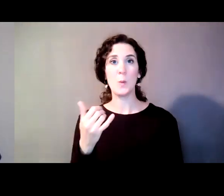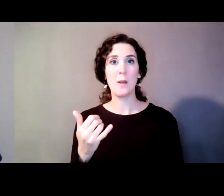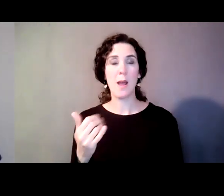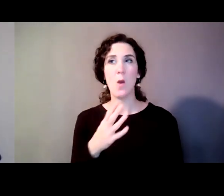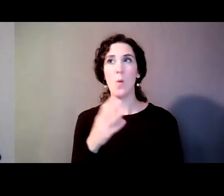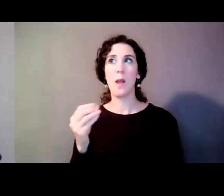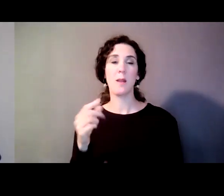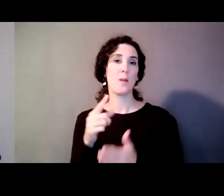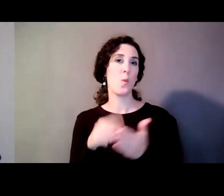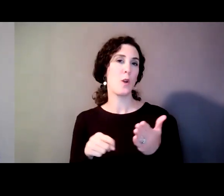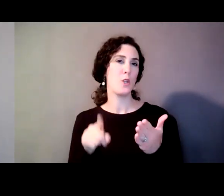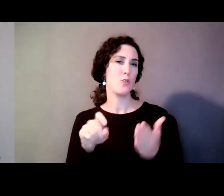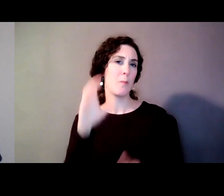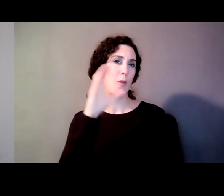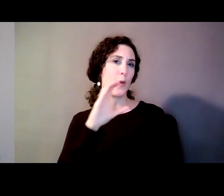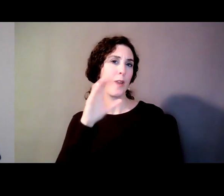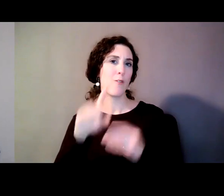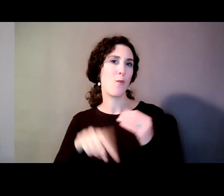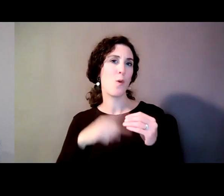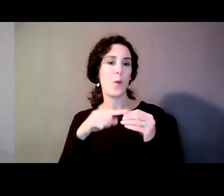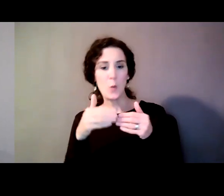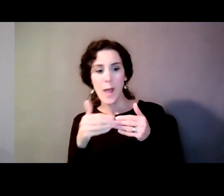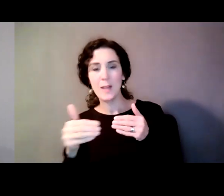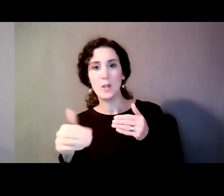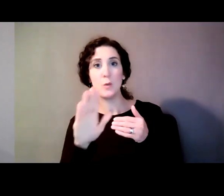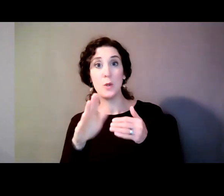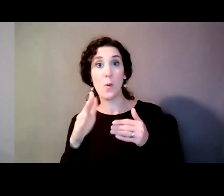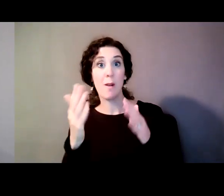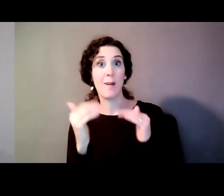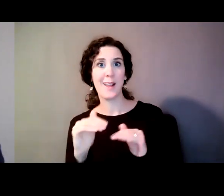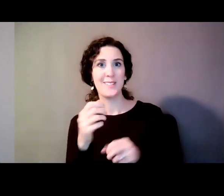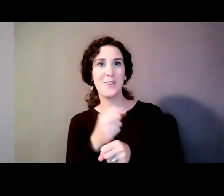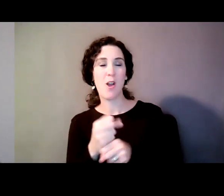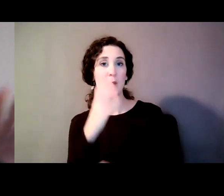want to look for as you head into your next coffee experience, which I hope